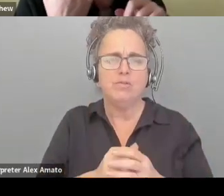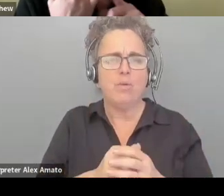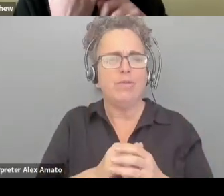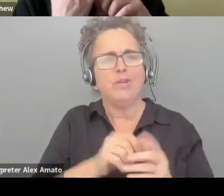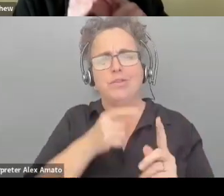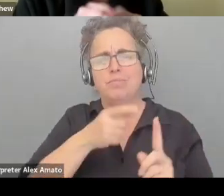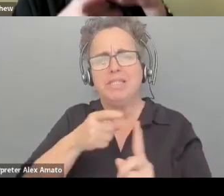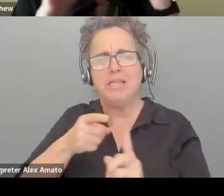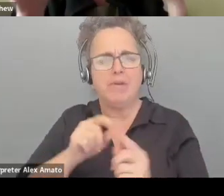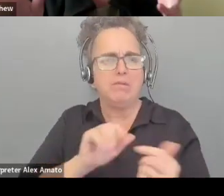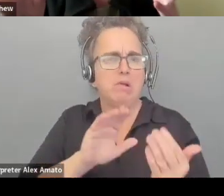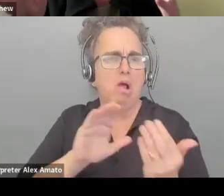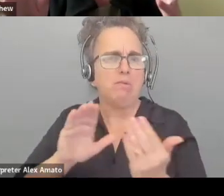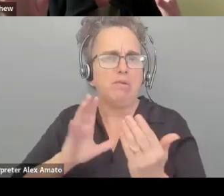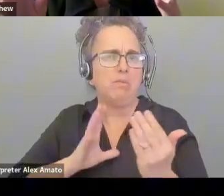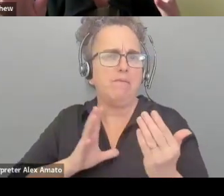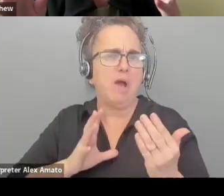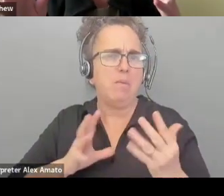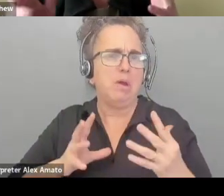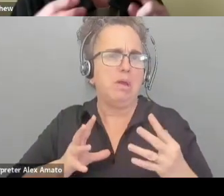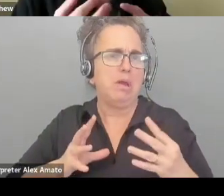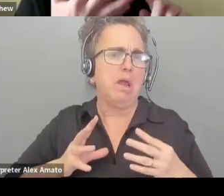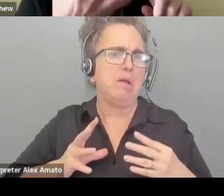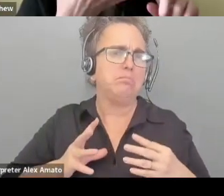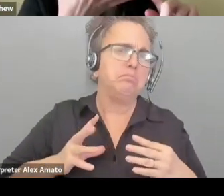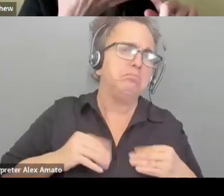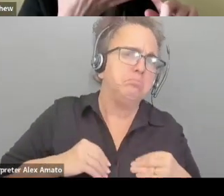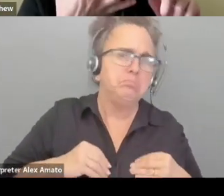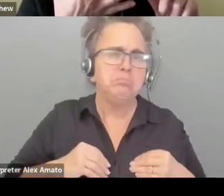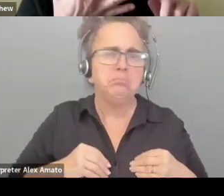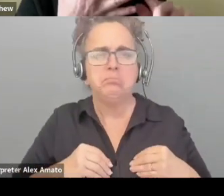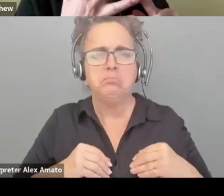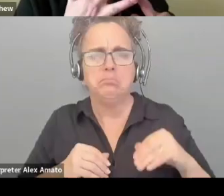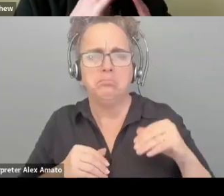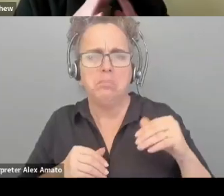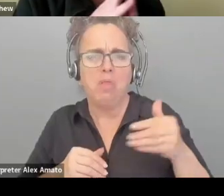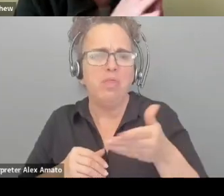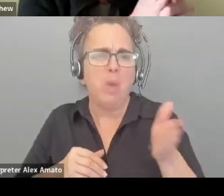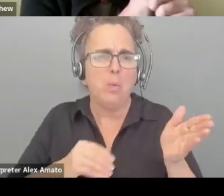well we can tolerate disability in this way or we can accommodate, oh, so we'll have some sort